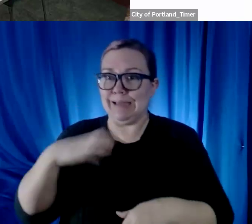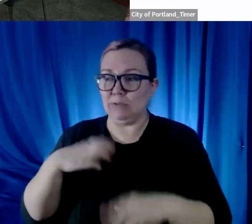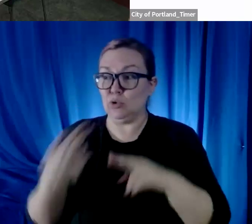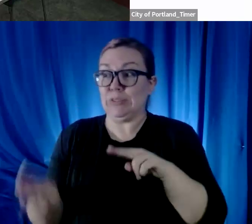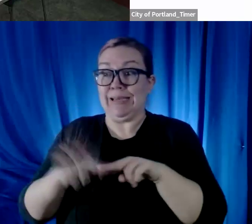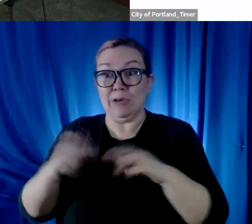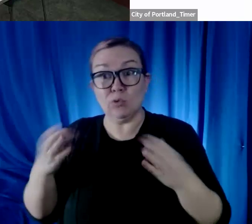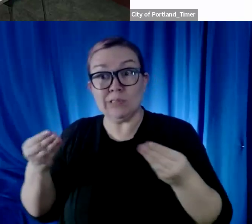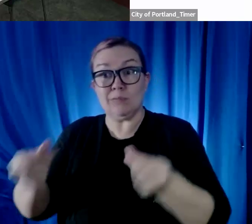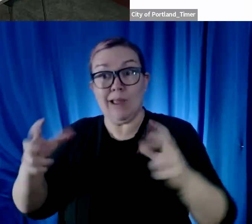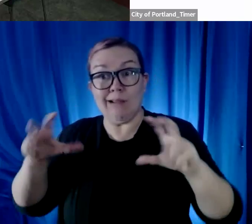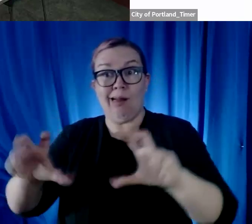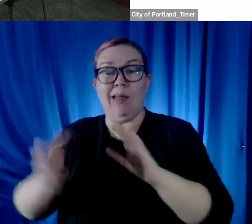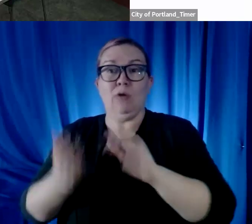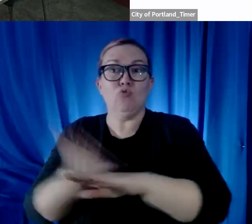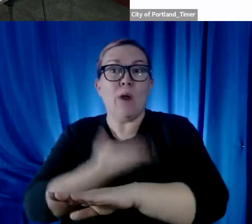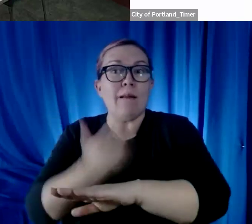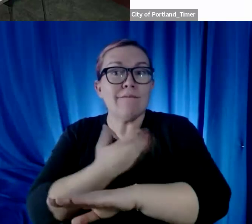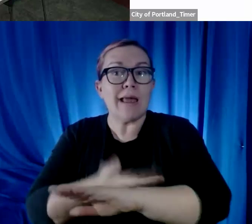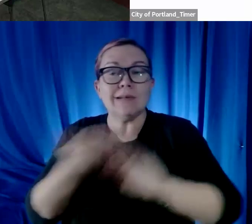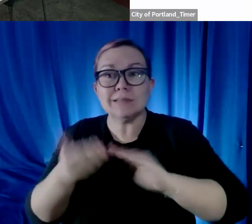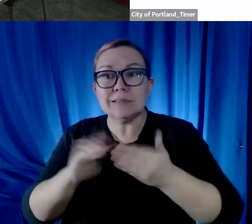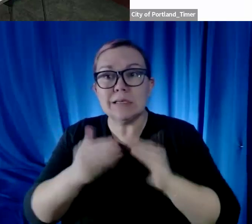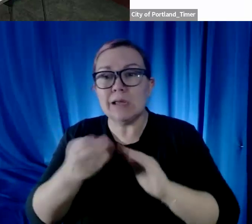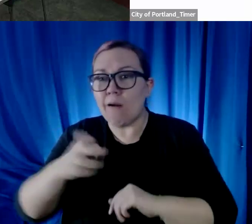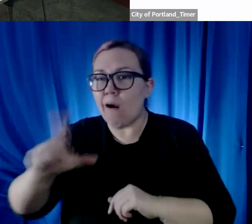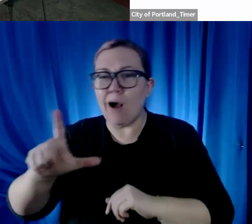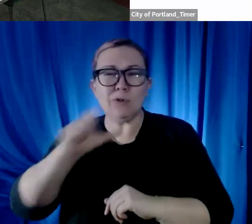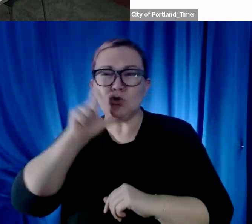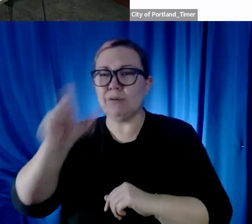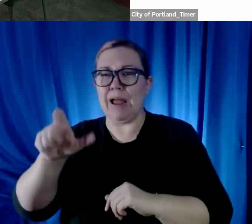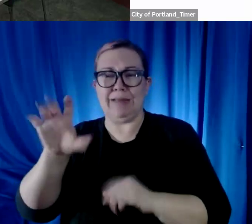And renovated City Hall by 20 million, we certainly should now be facing those choices.